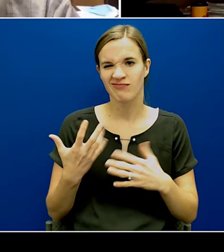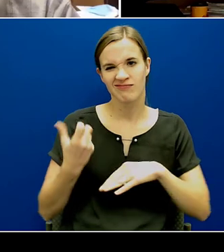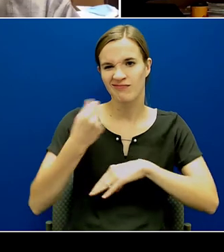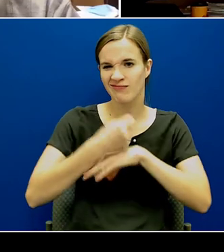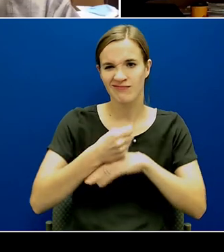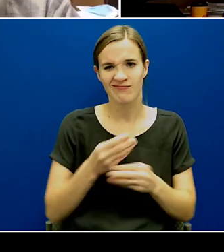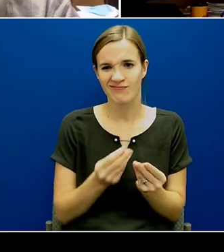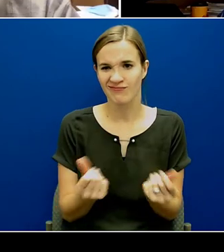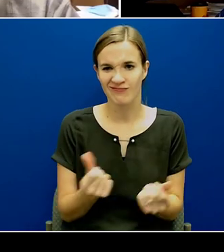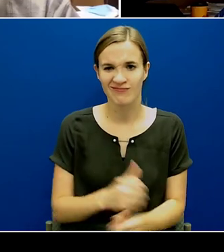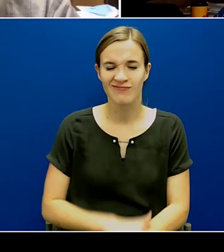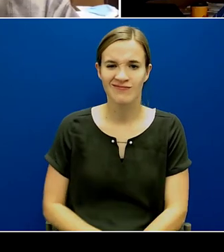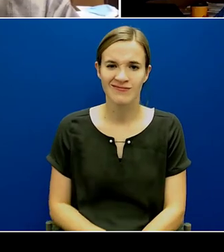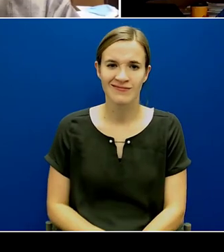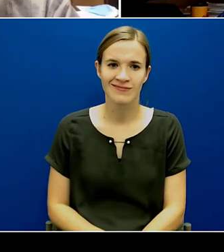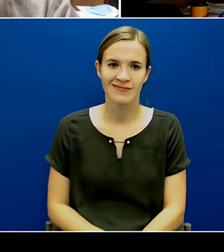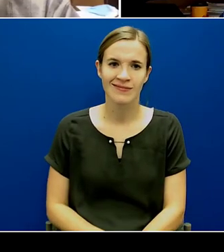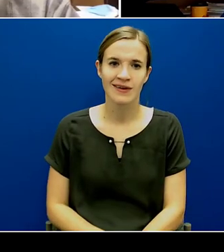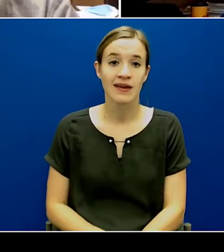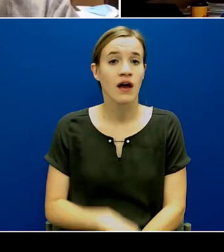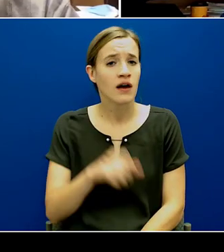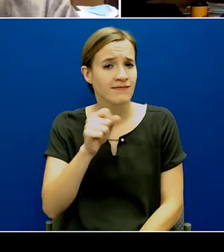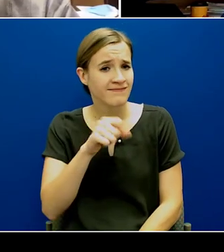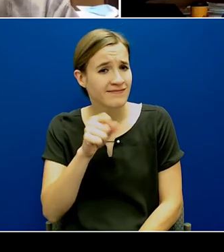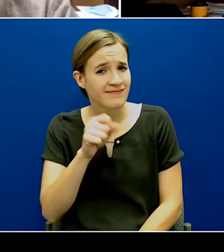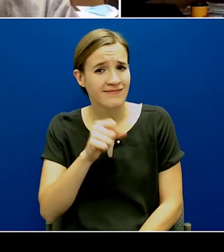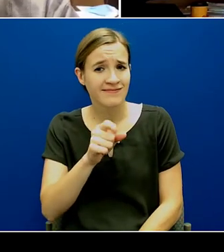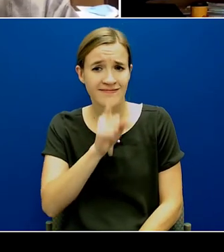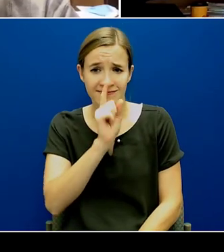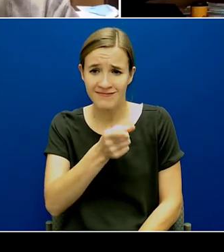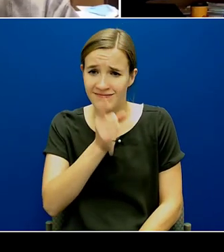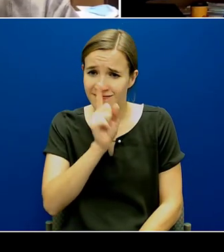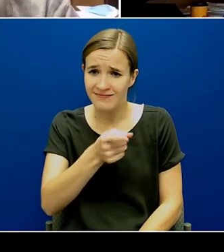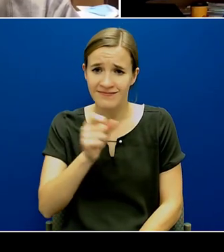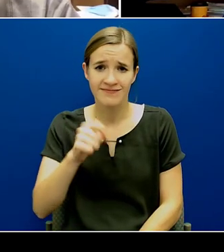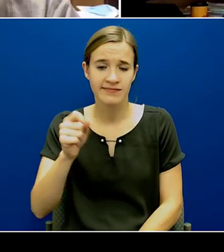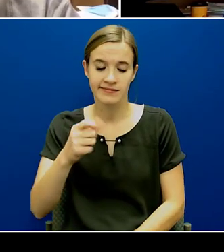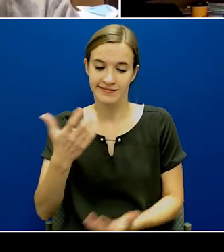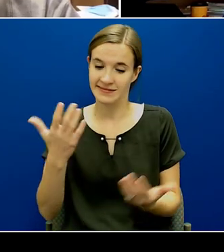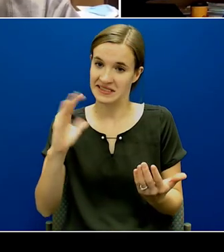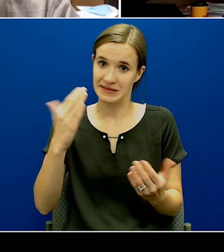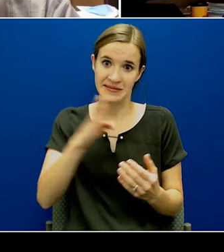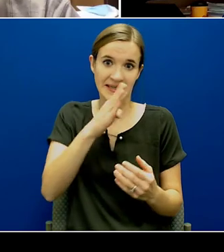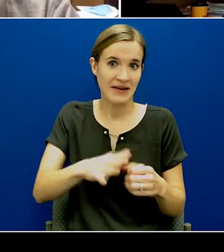course, the state doesn't fund the operations of public transportation. And so providers